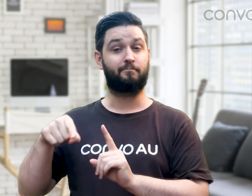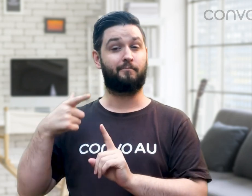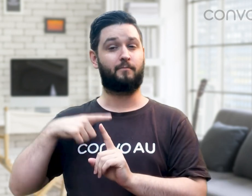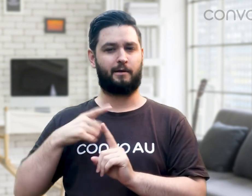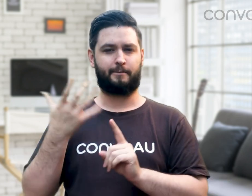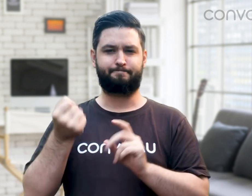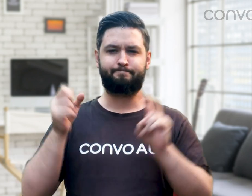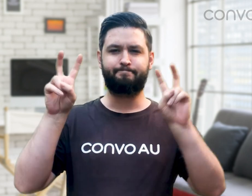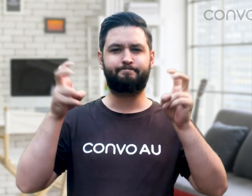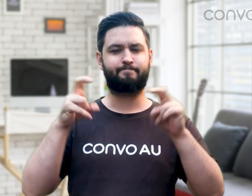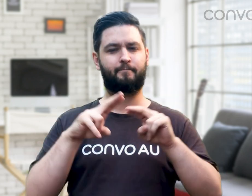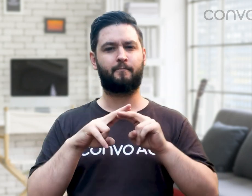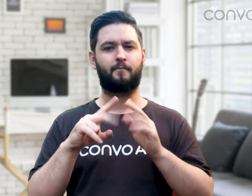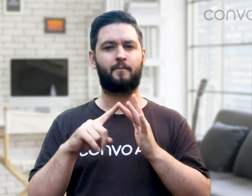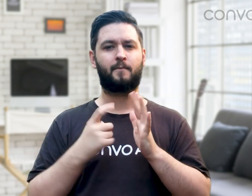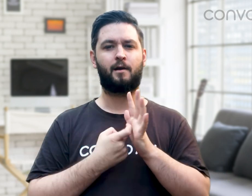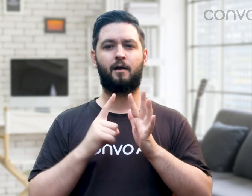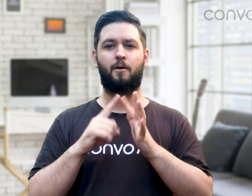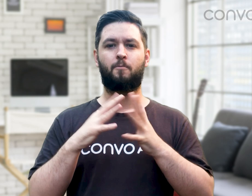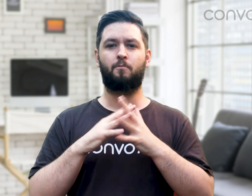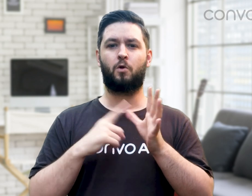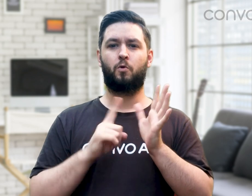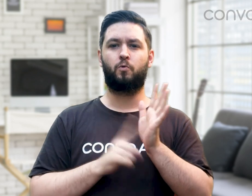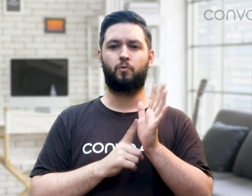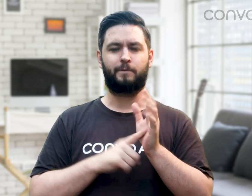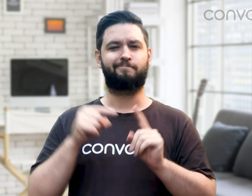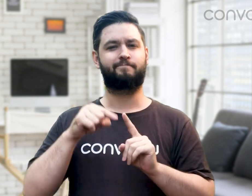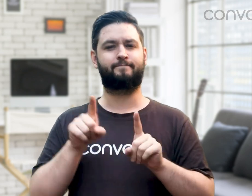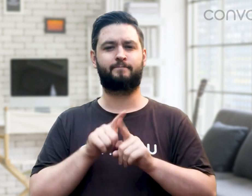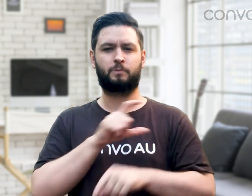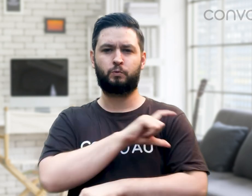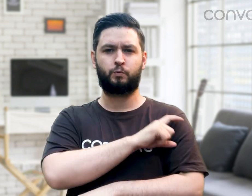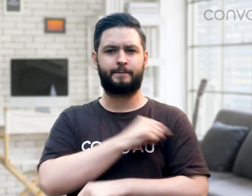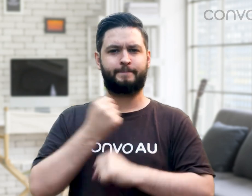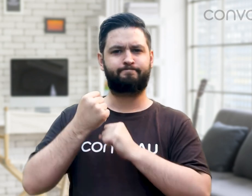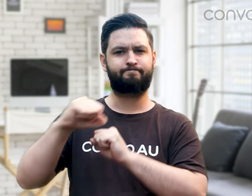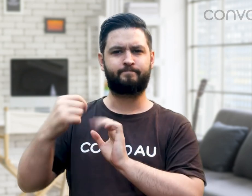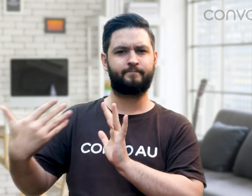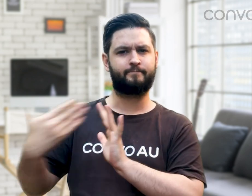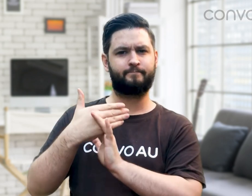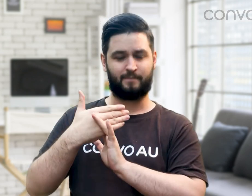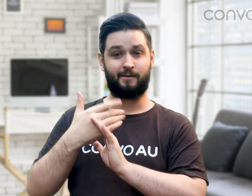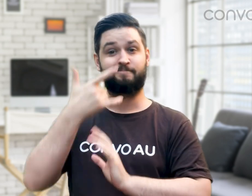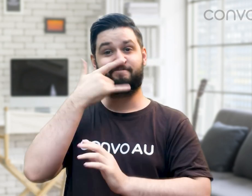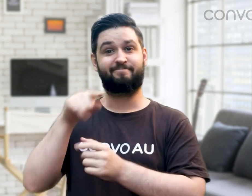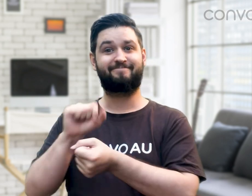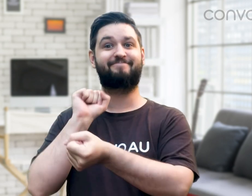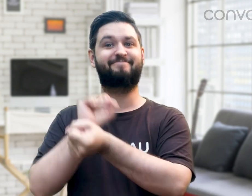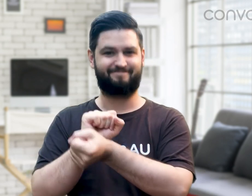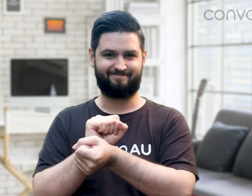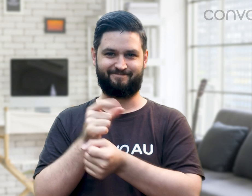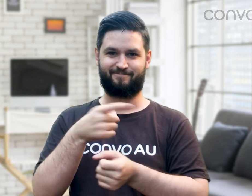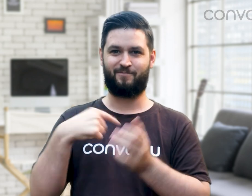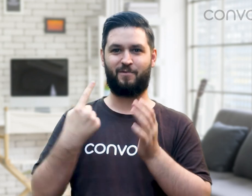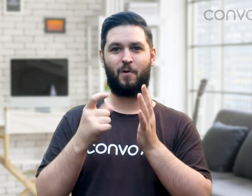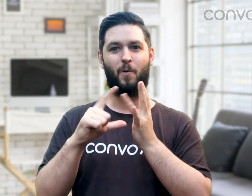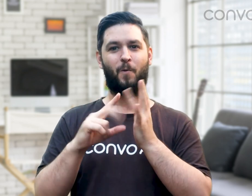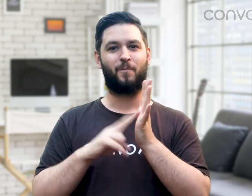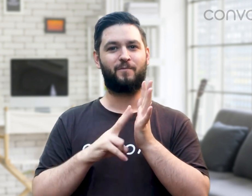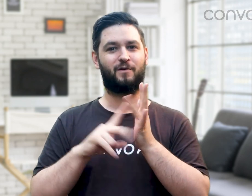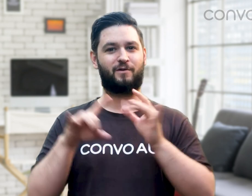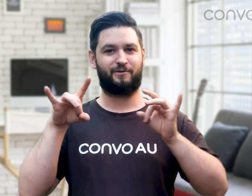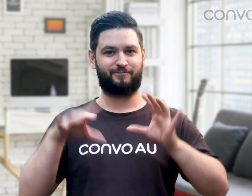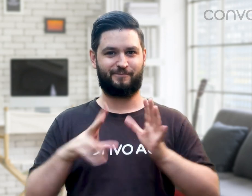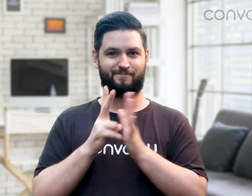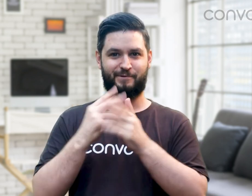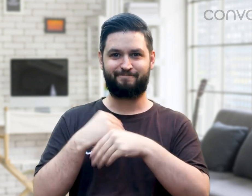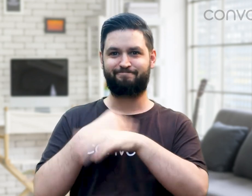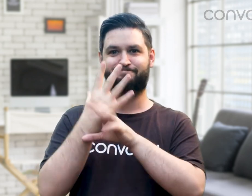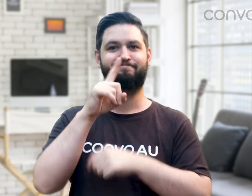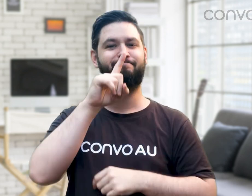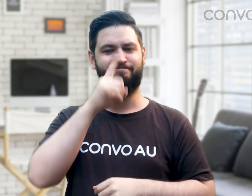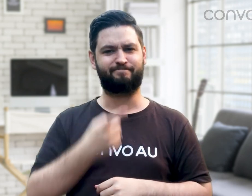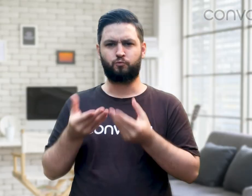Often this is because of a security precaution on the network such as a firewall blocking access to the Convo Australia app.